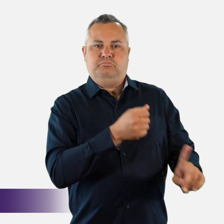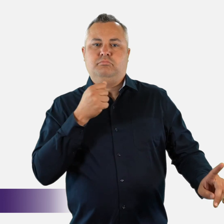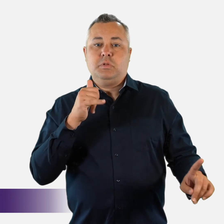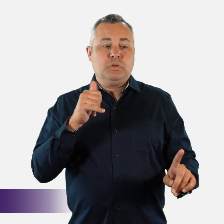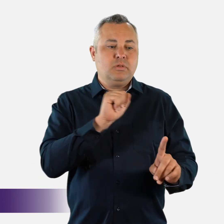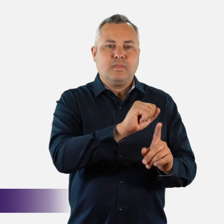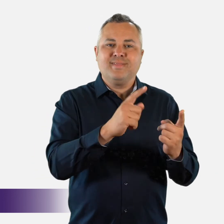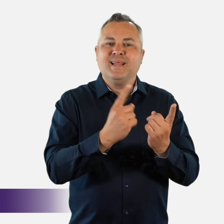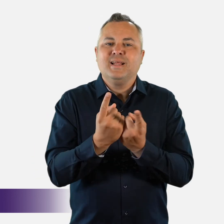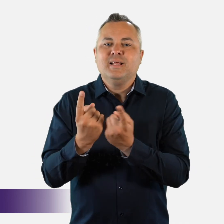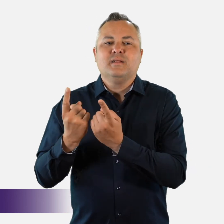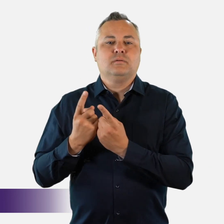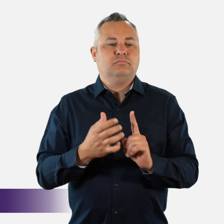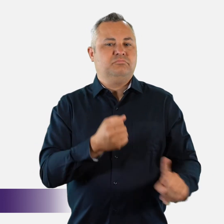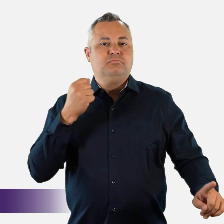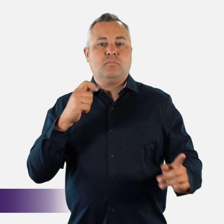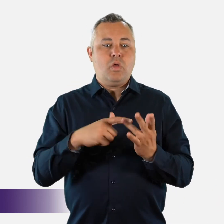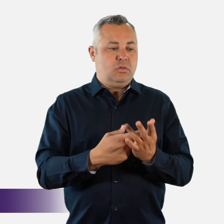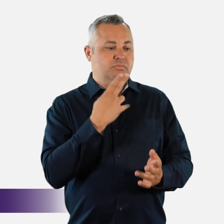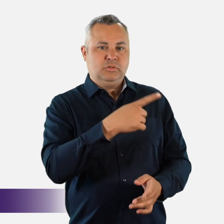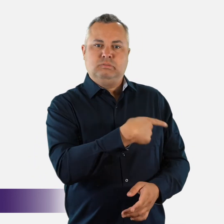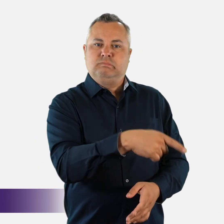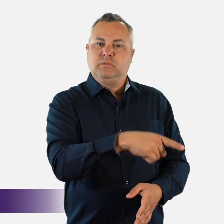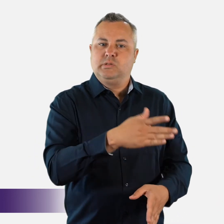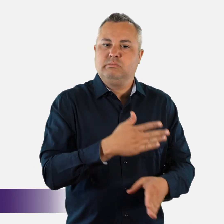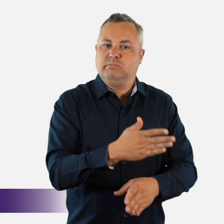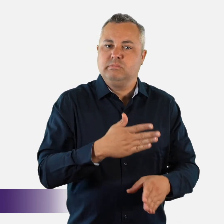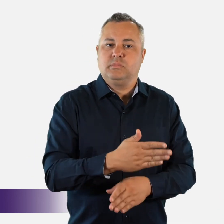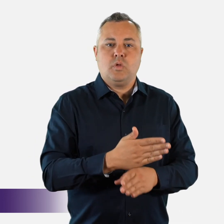or withholding of another person’s assets, labour, employment or resources-